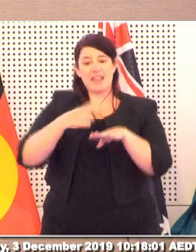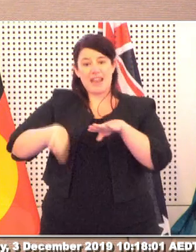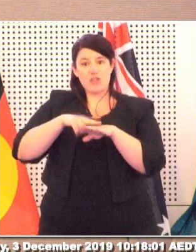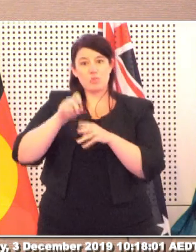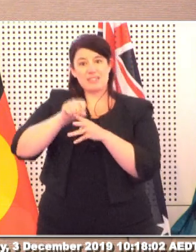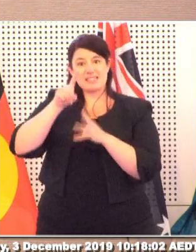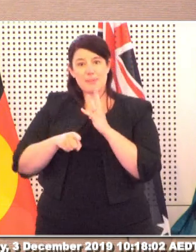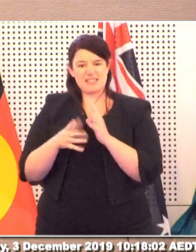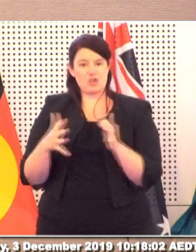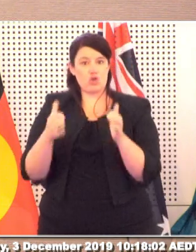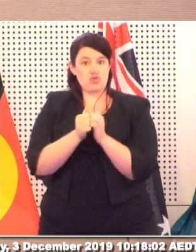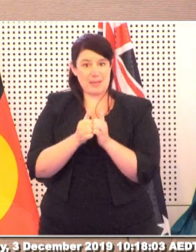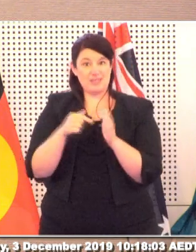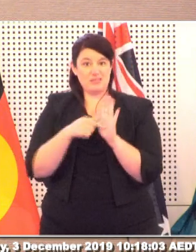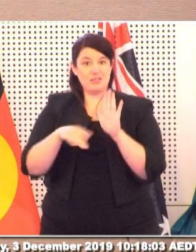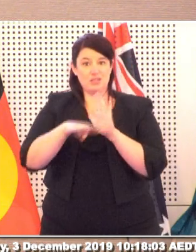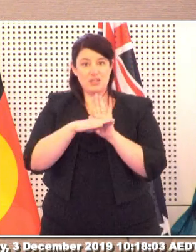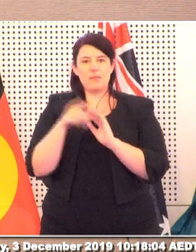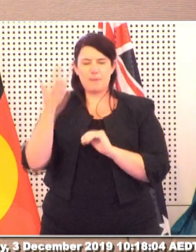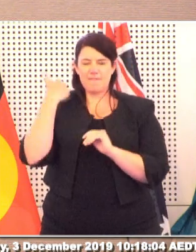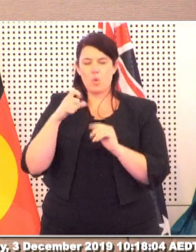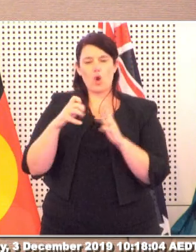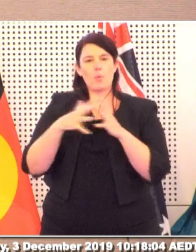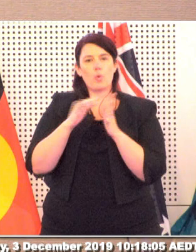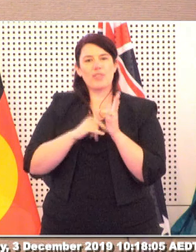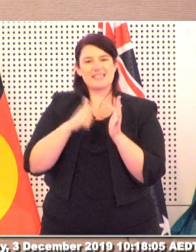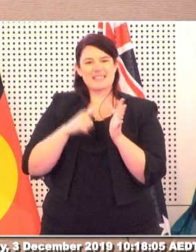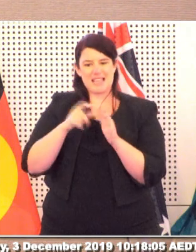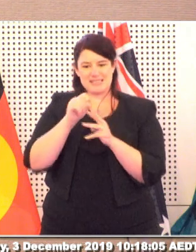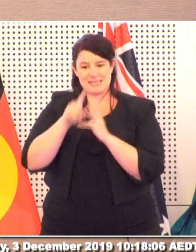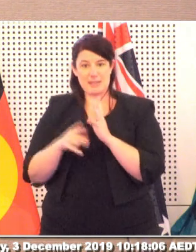then known as the Commonwealth State and Territory Disability Agreement.